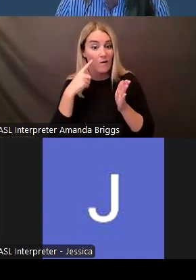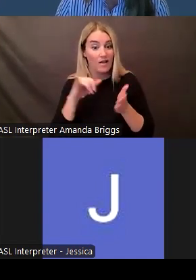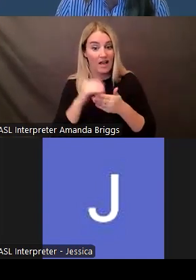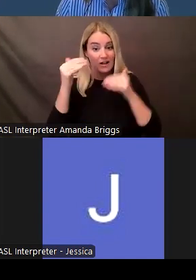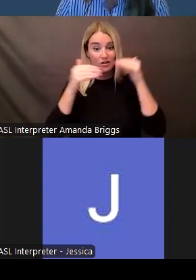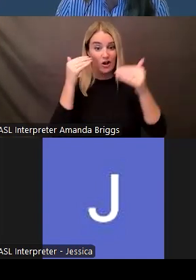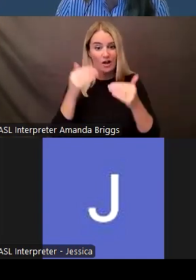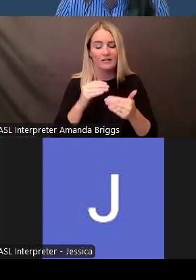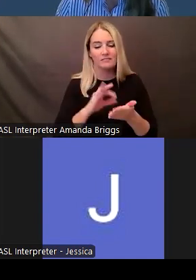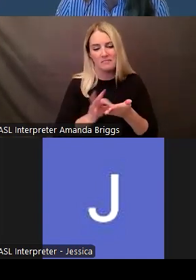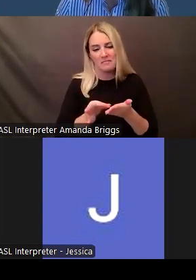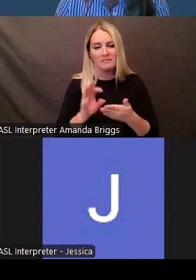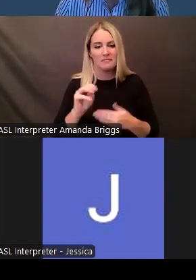Medicaid expansion population.